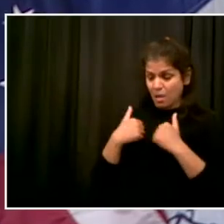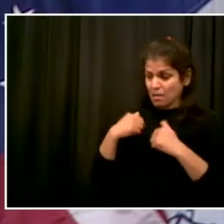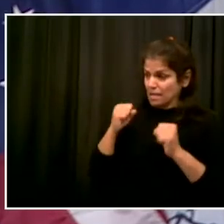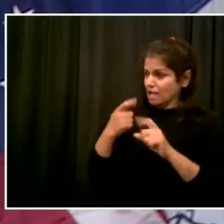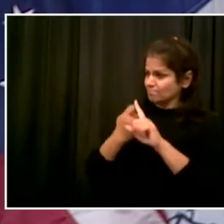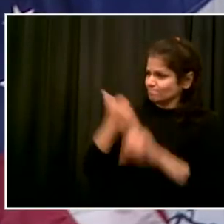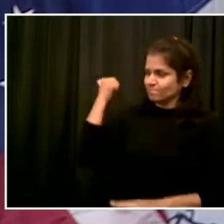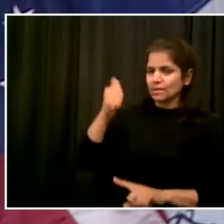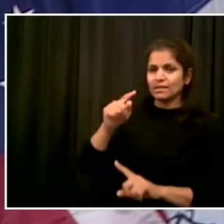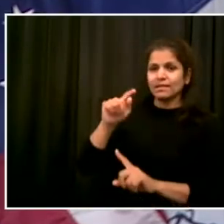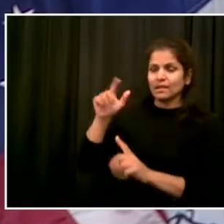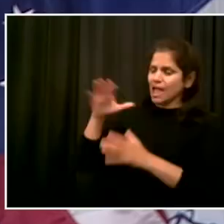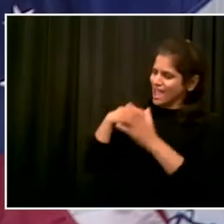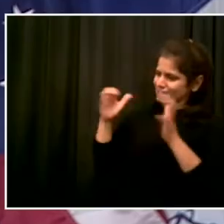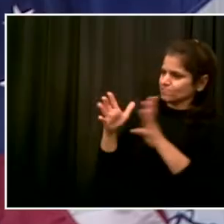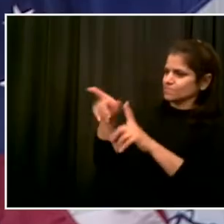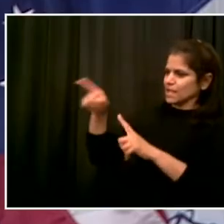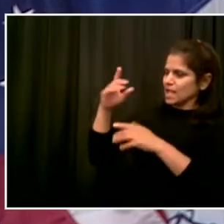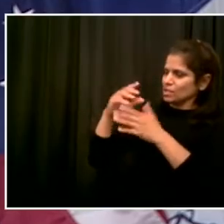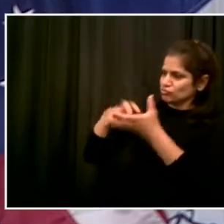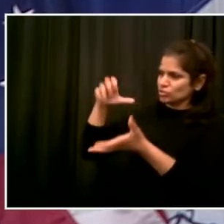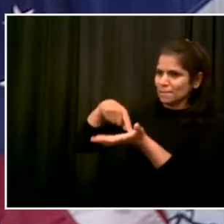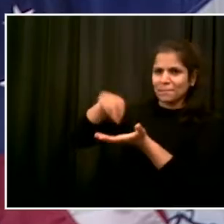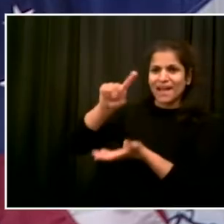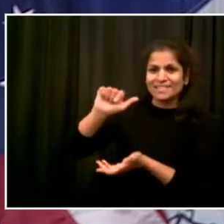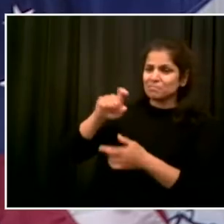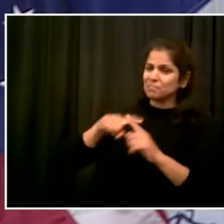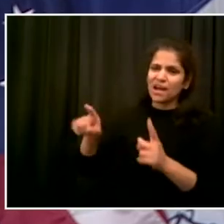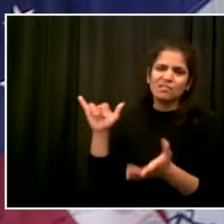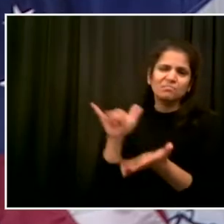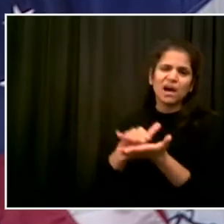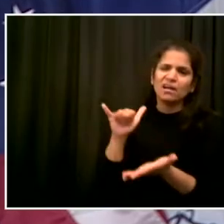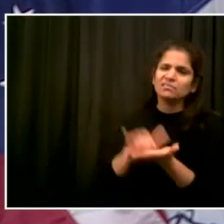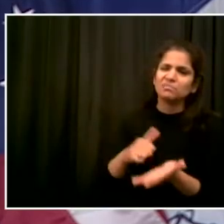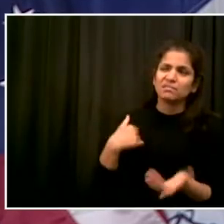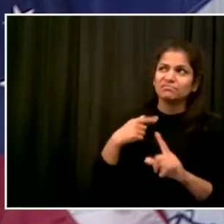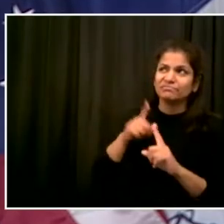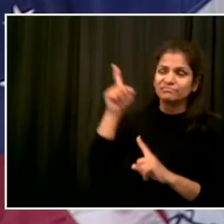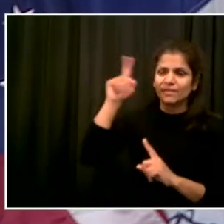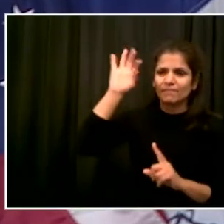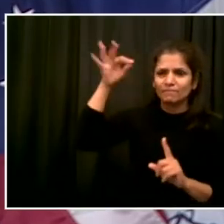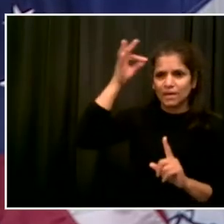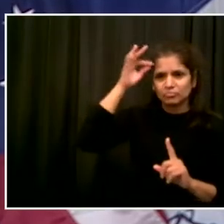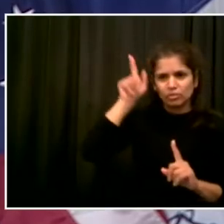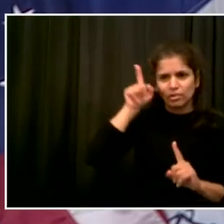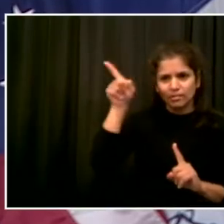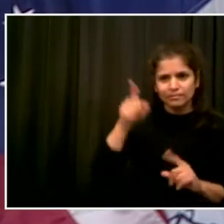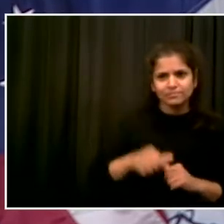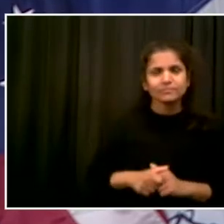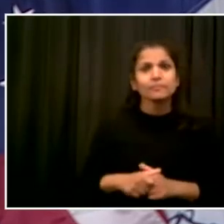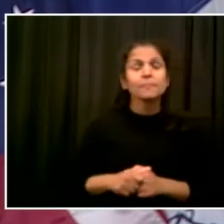I DON'T SEE THE CONTEXT FOR GETTING ITDONE IMMEDIATELY IN SHWAINGTON OR ALBANY BUT I DON'T THINK THE TOICP OEGS AWAY